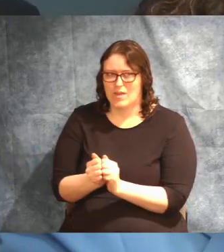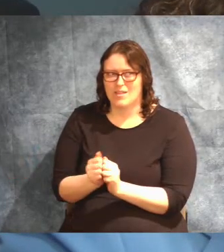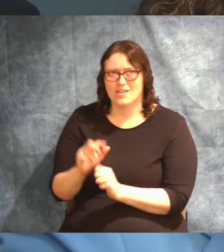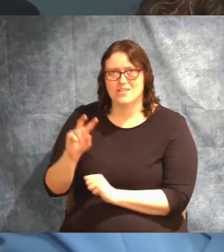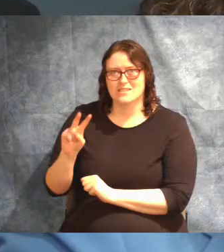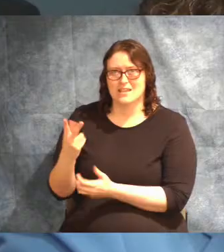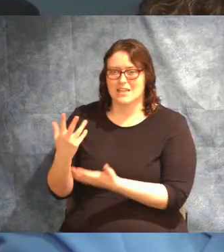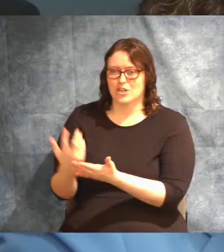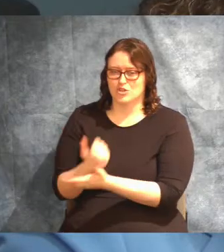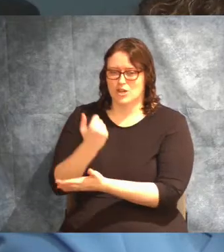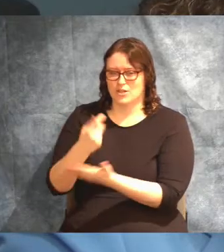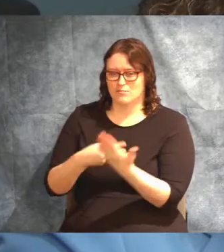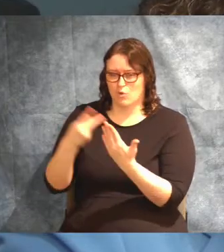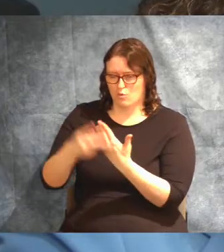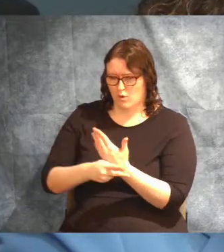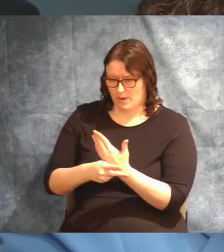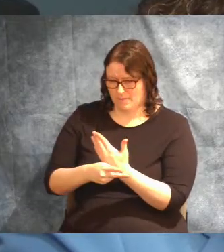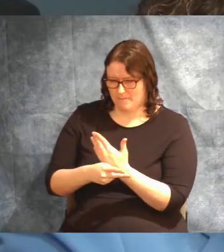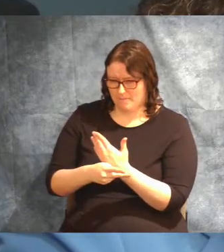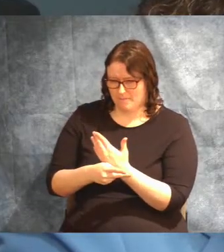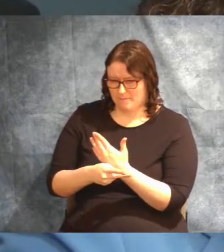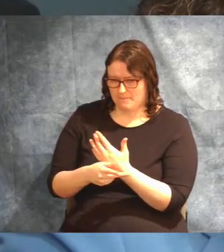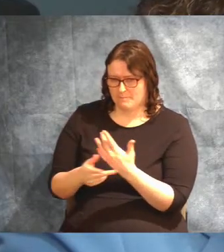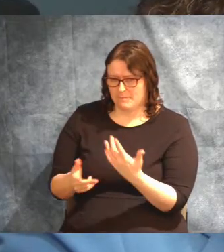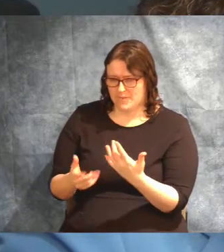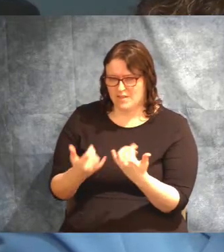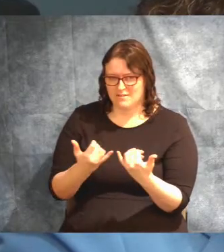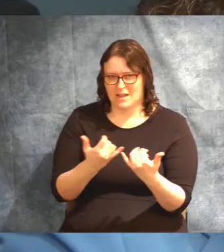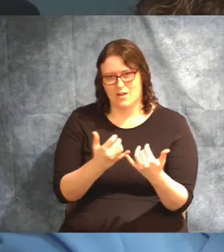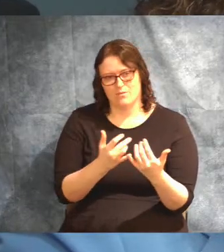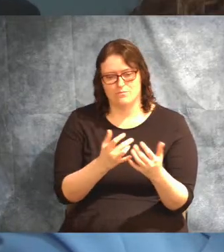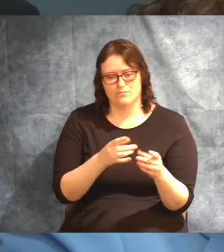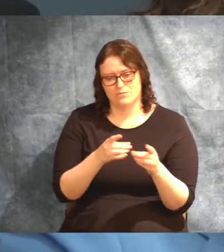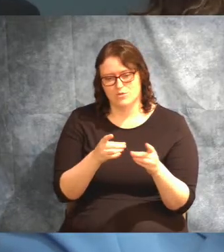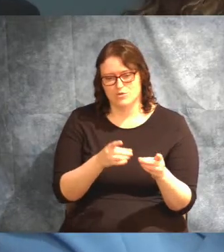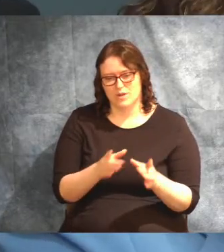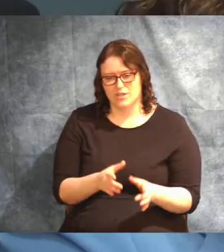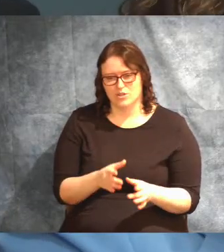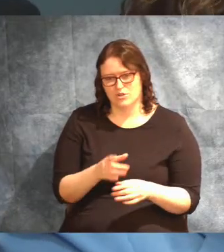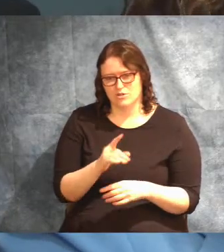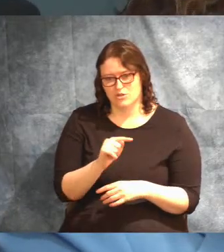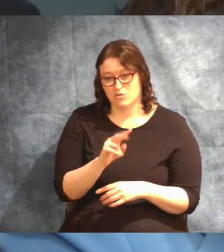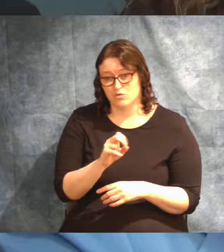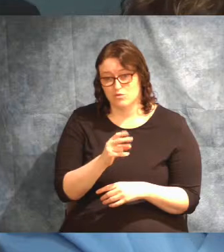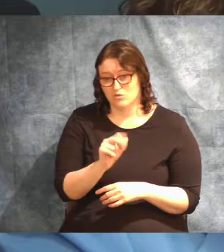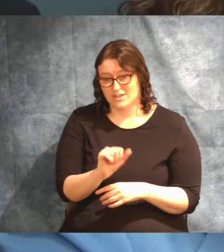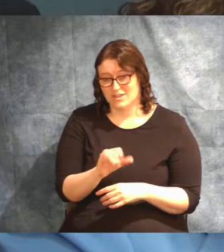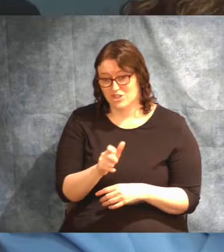program that is now the Director is Trina Jackson. She wasn't the Director then. I thought it was